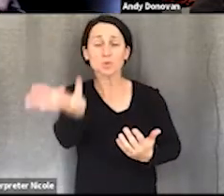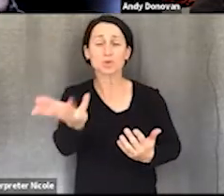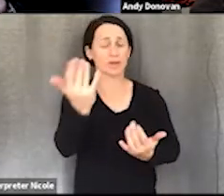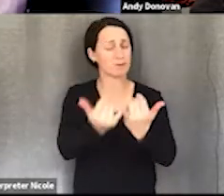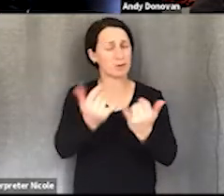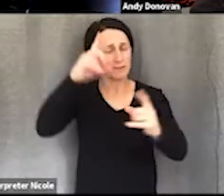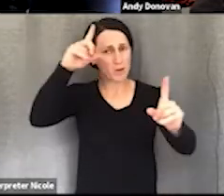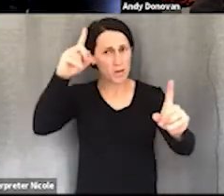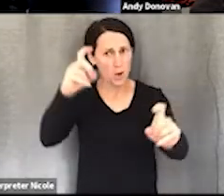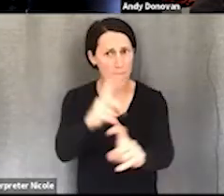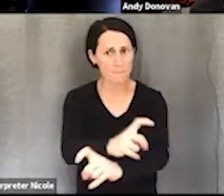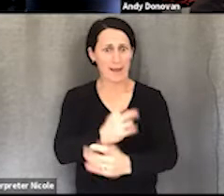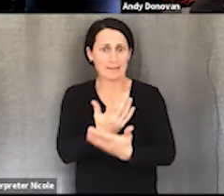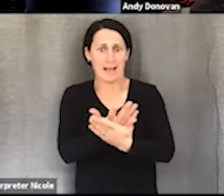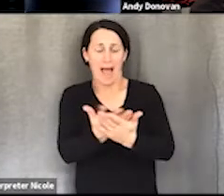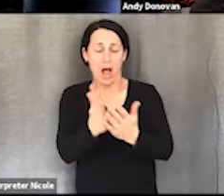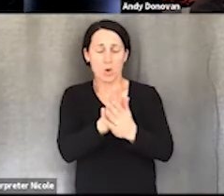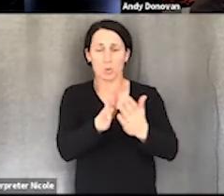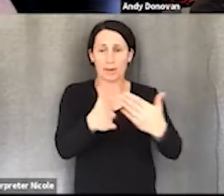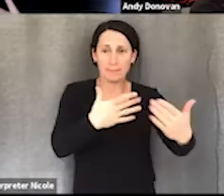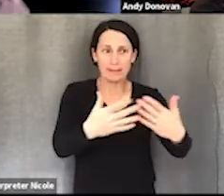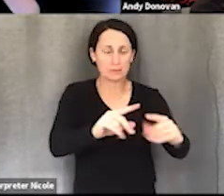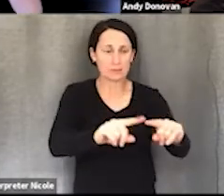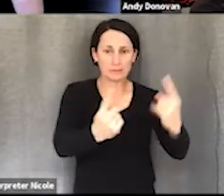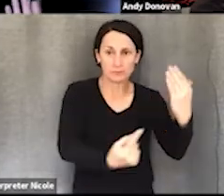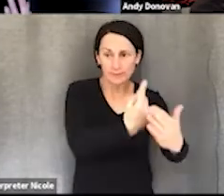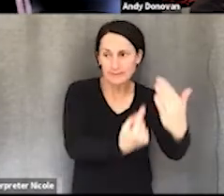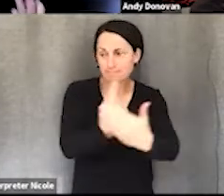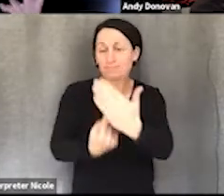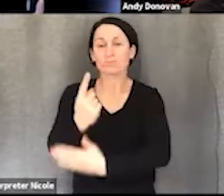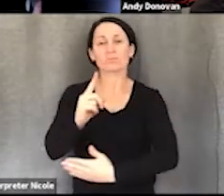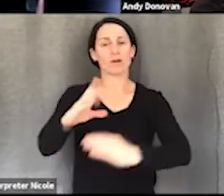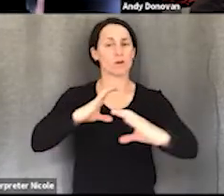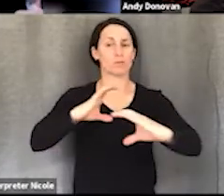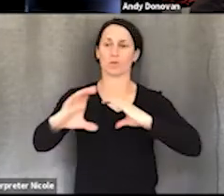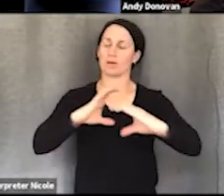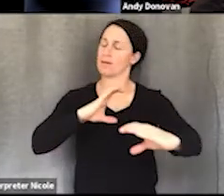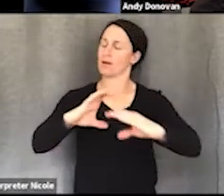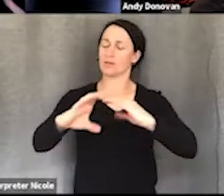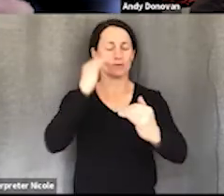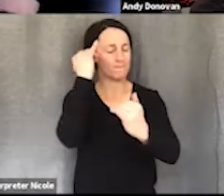we need to handle each event, we know that communication is really powerful, so whatever